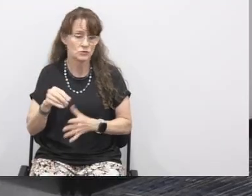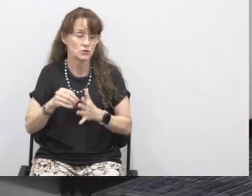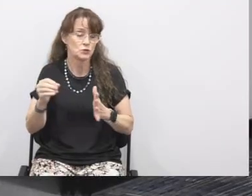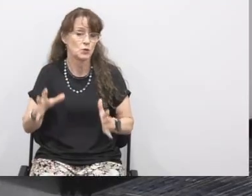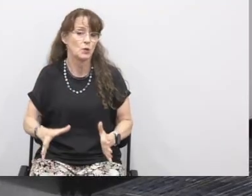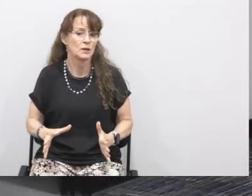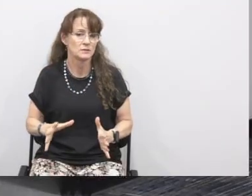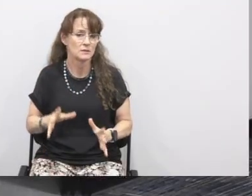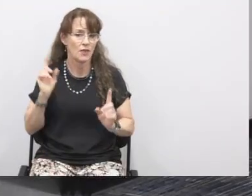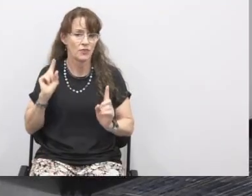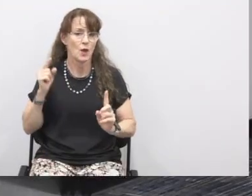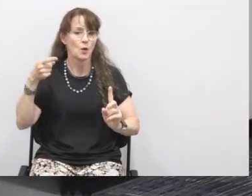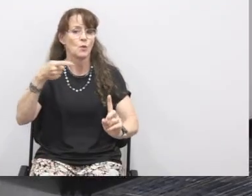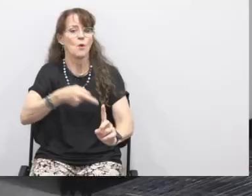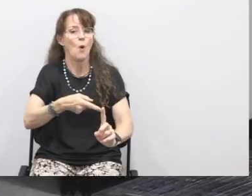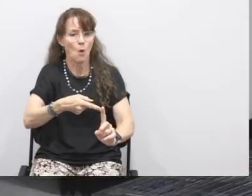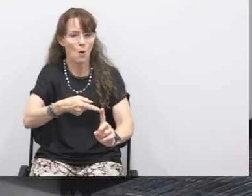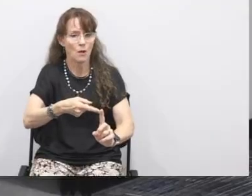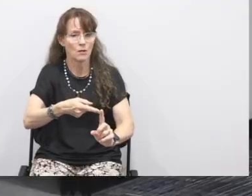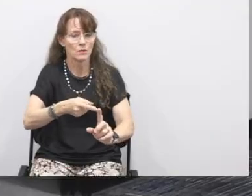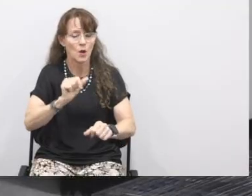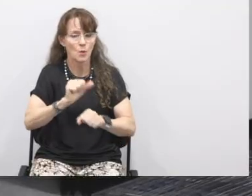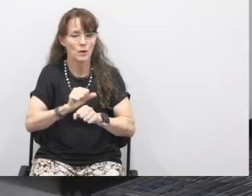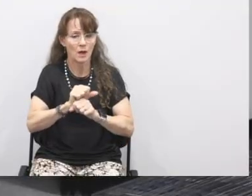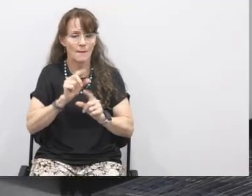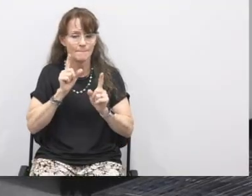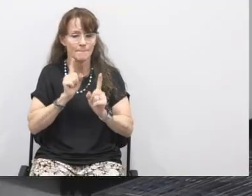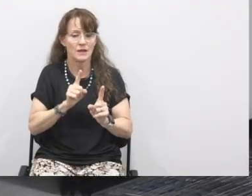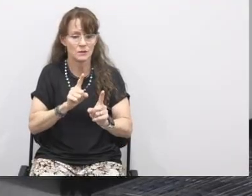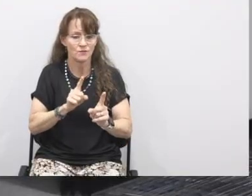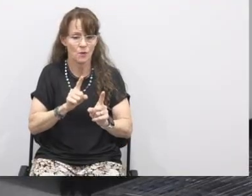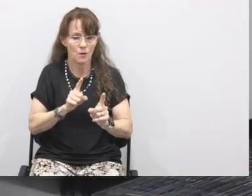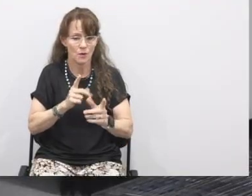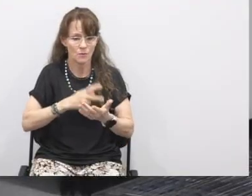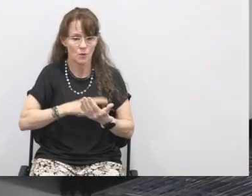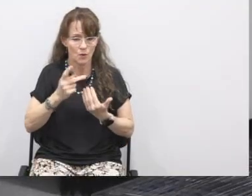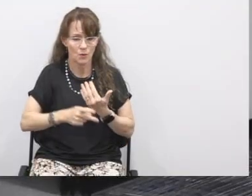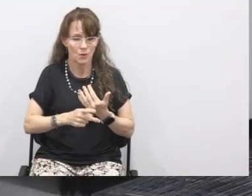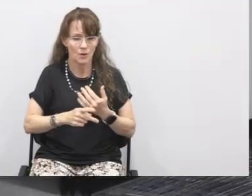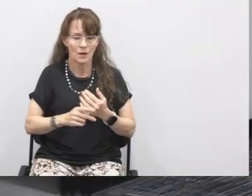specifically working on a mentorship program. We wanted to connect underclassmen with upperclassmen.